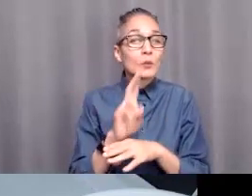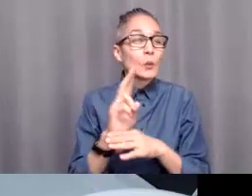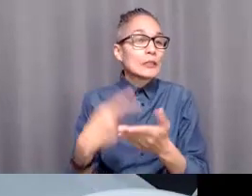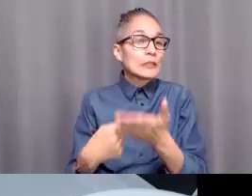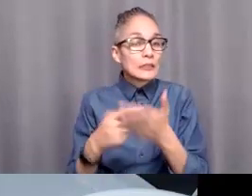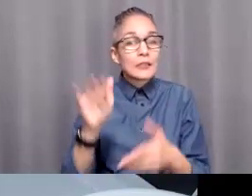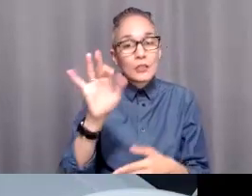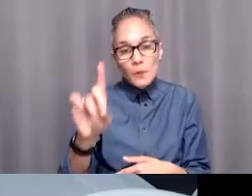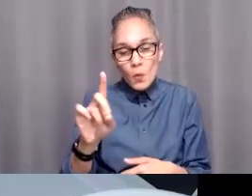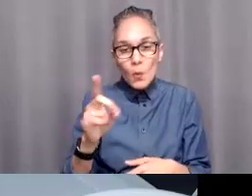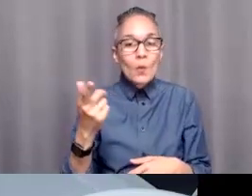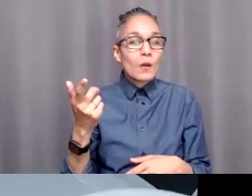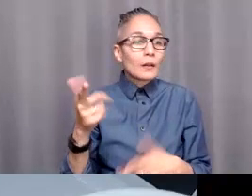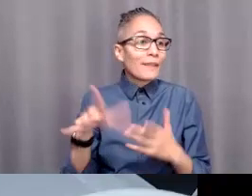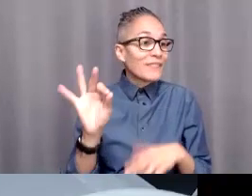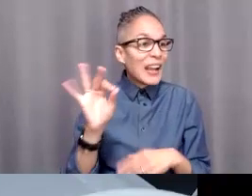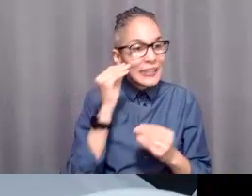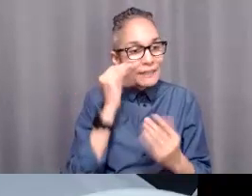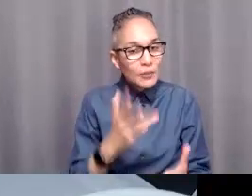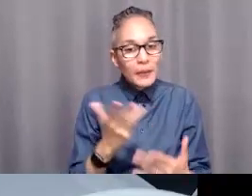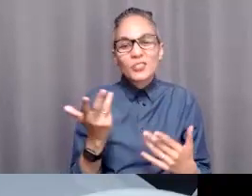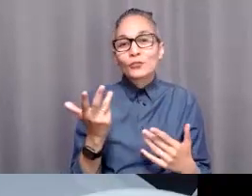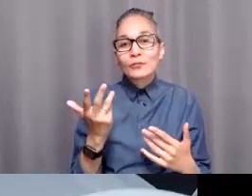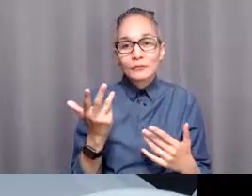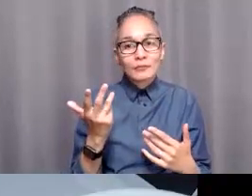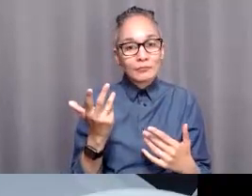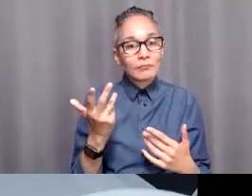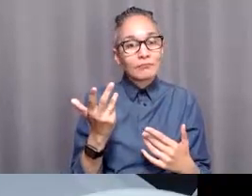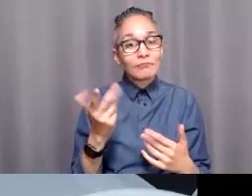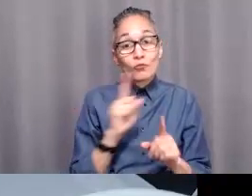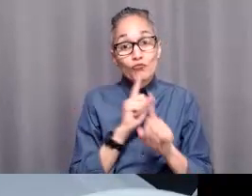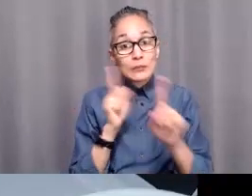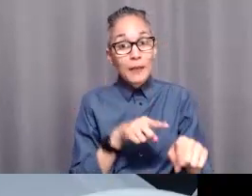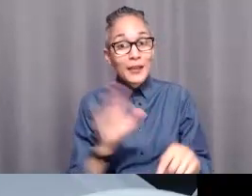Are you providing information and responding to questions about the course?